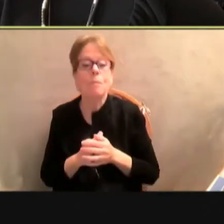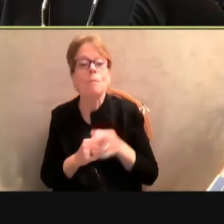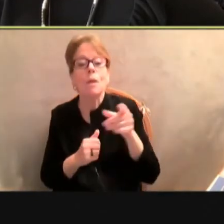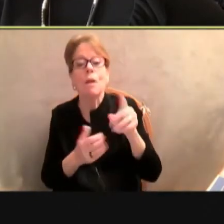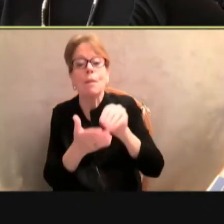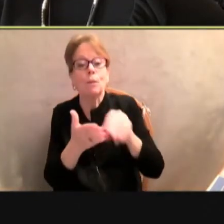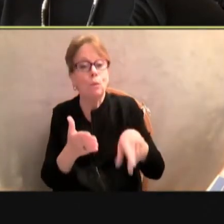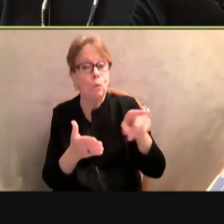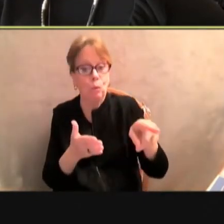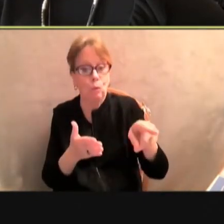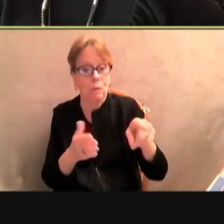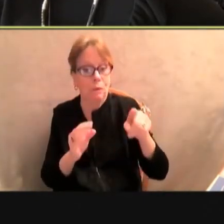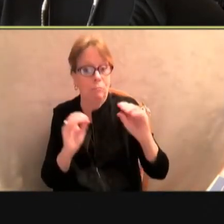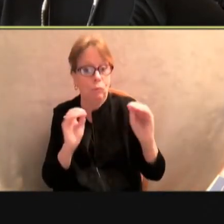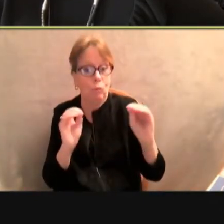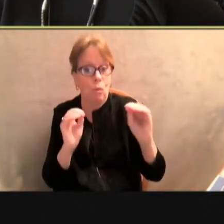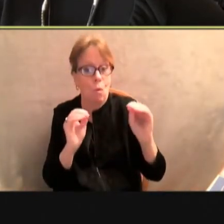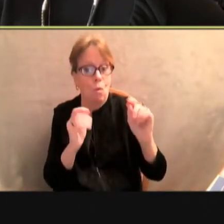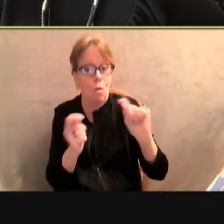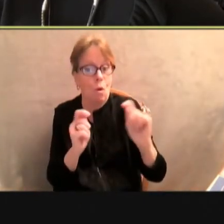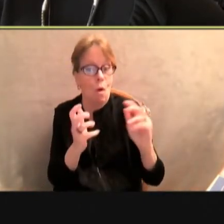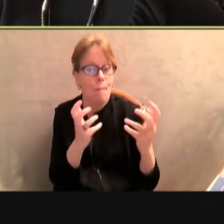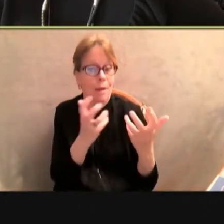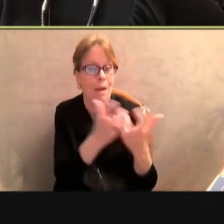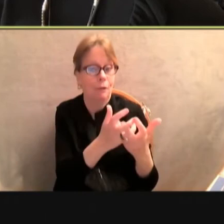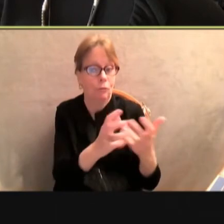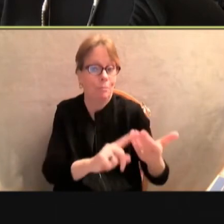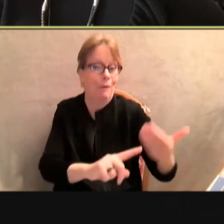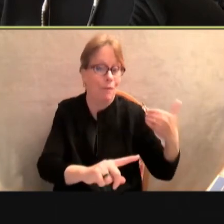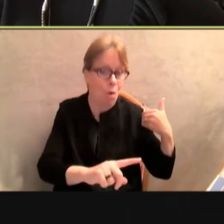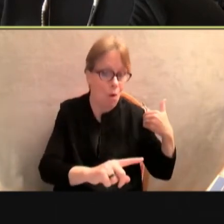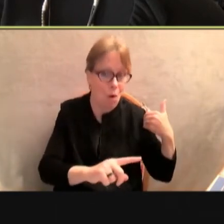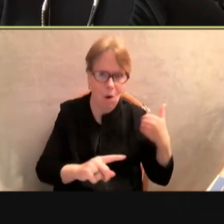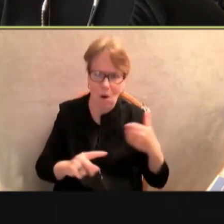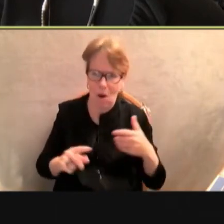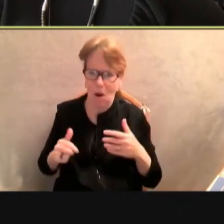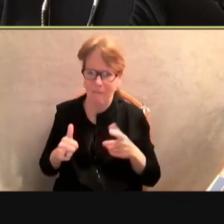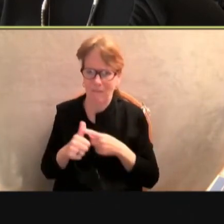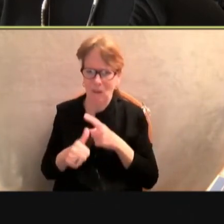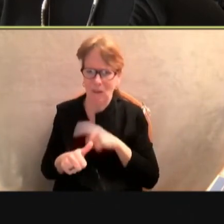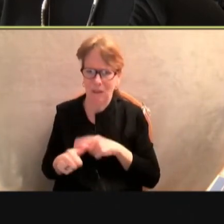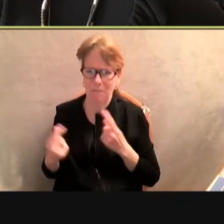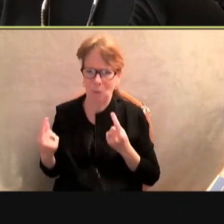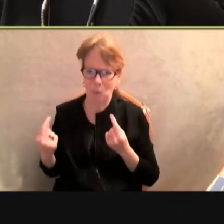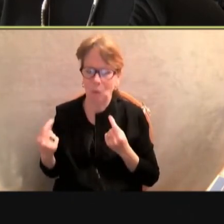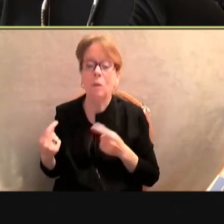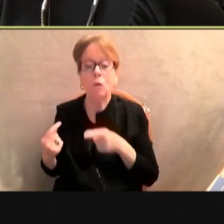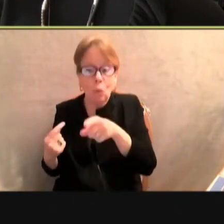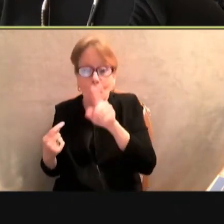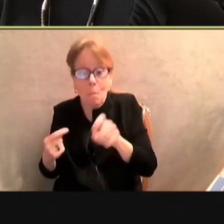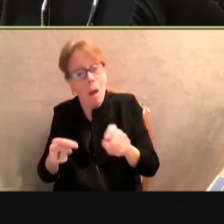there has to be an individualized assessment. So again, to avoid liability, schools should